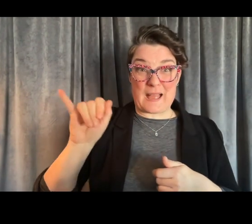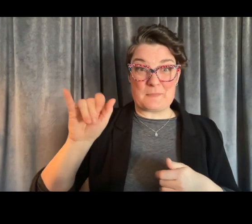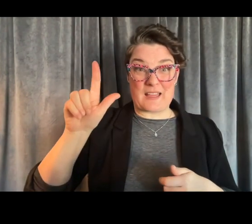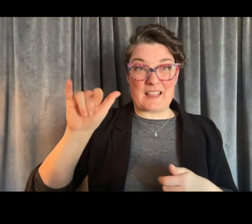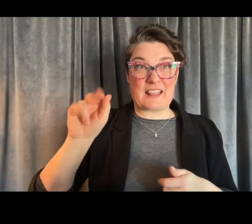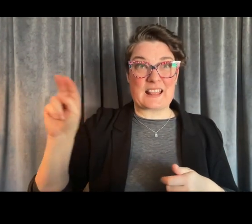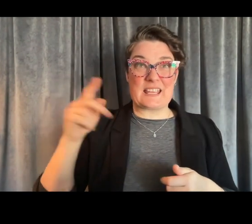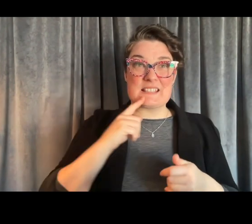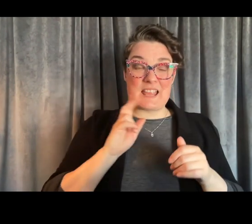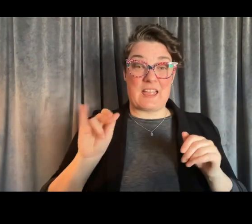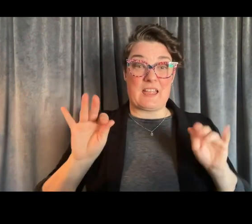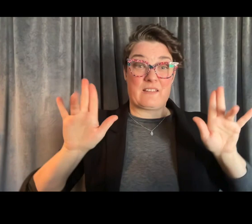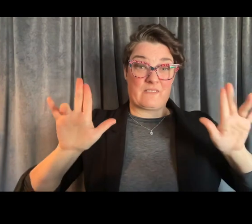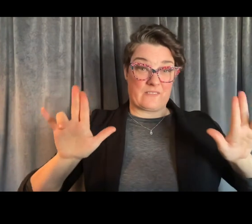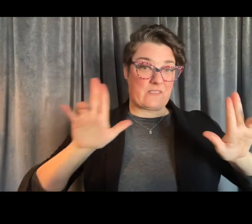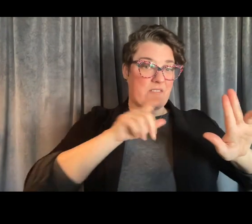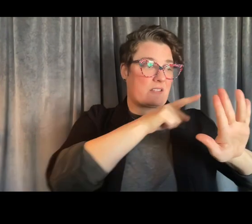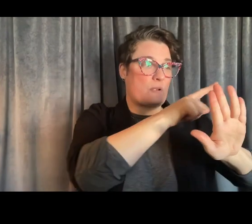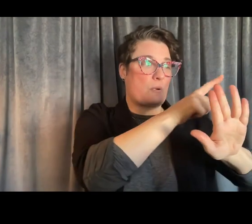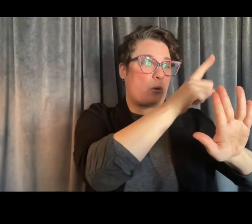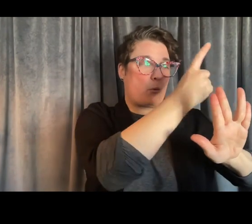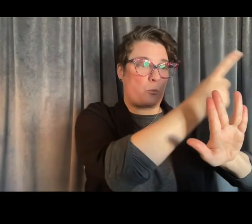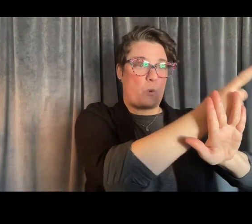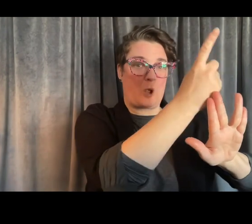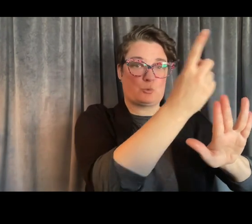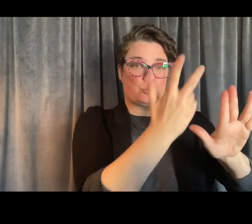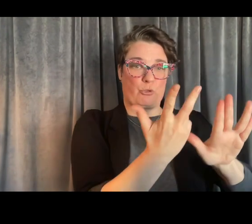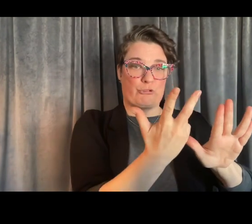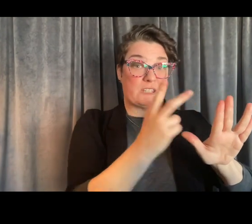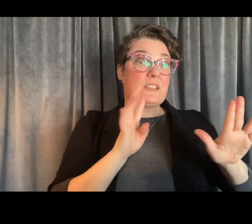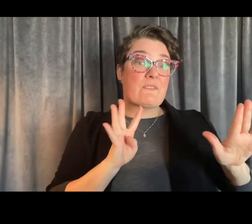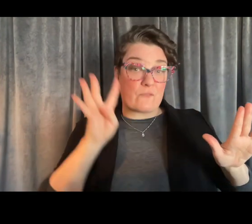like this, your head and then your hands, this won't translate for audio,